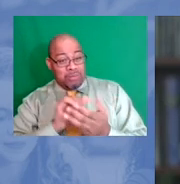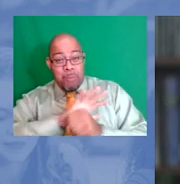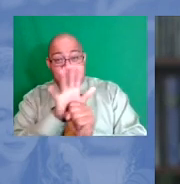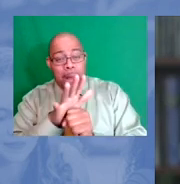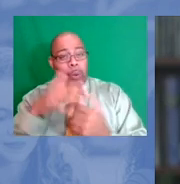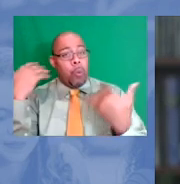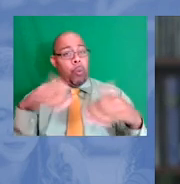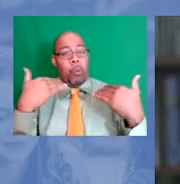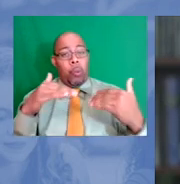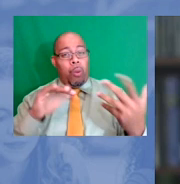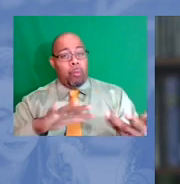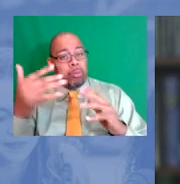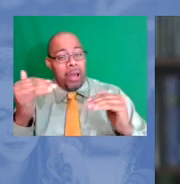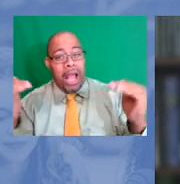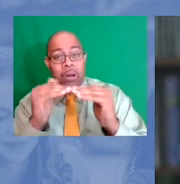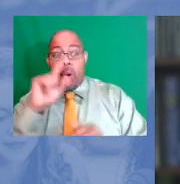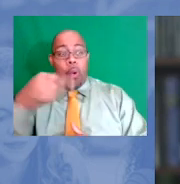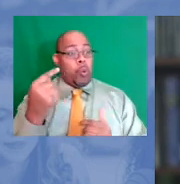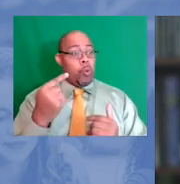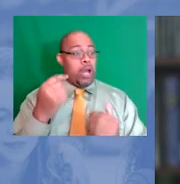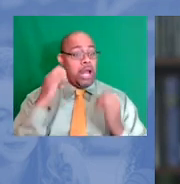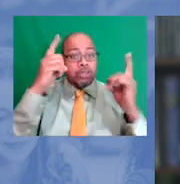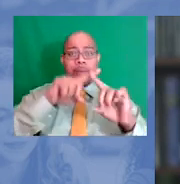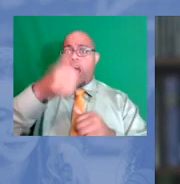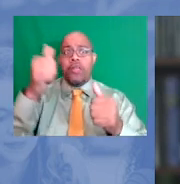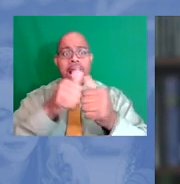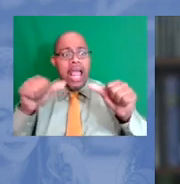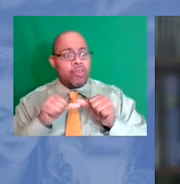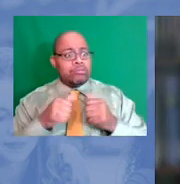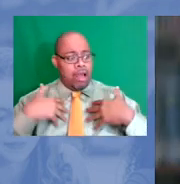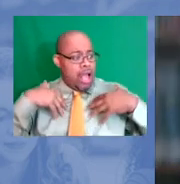IN EDUCATION AND OTHER CRITICAL AREAS SUCH AS HEALTH AND ECONOMIC STABILITY.